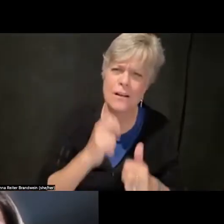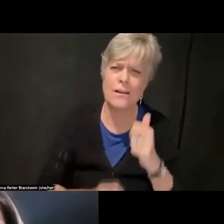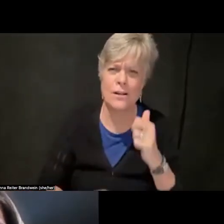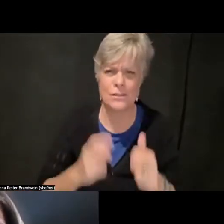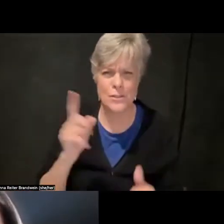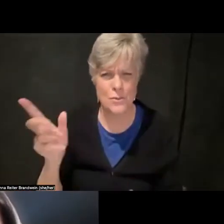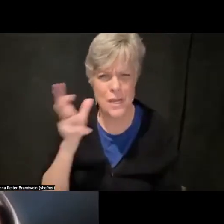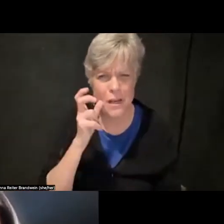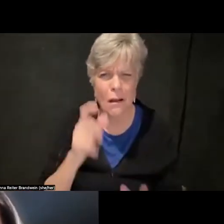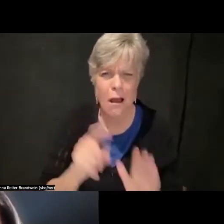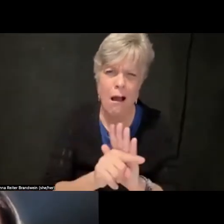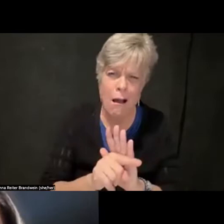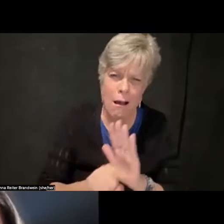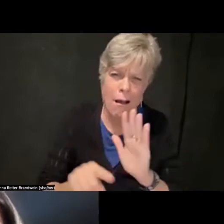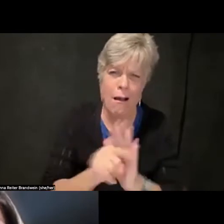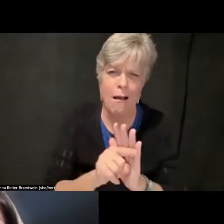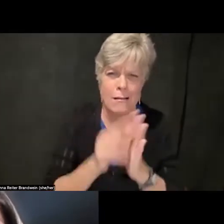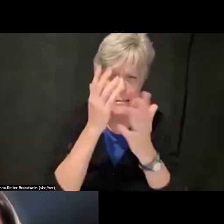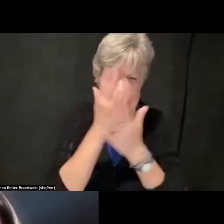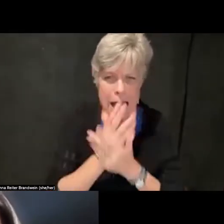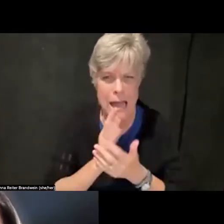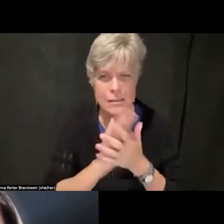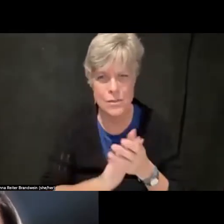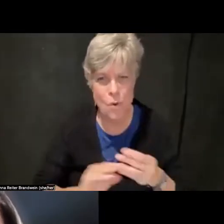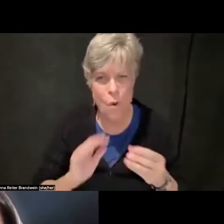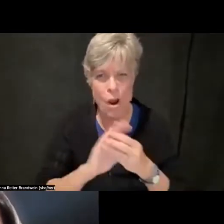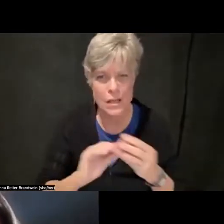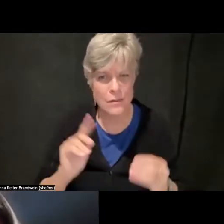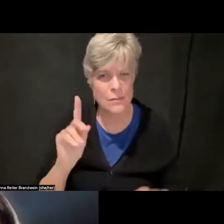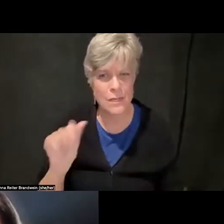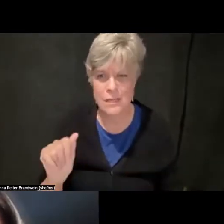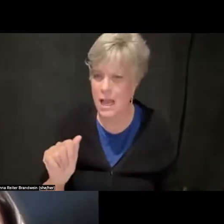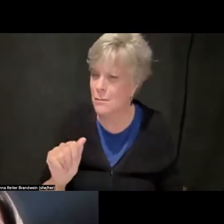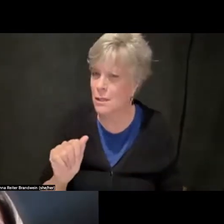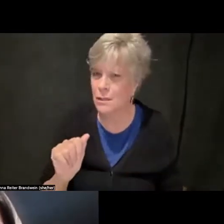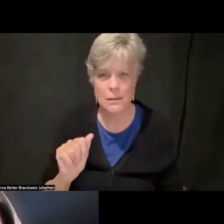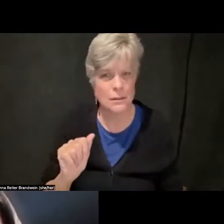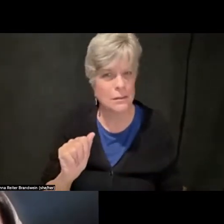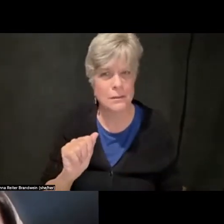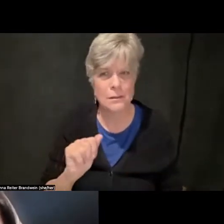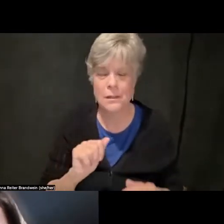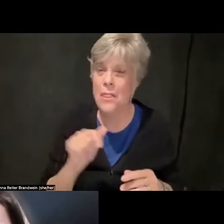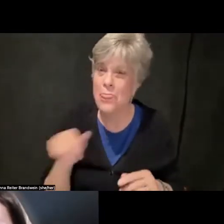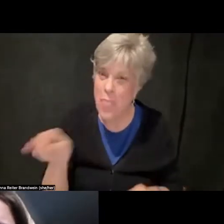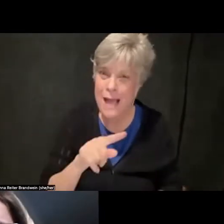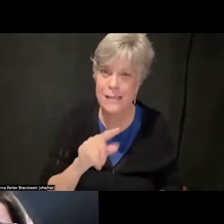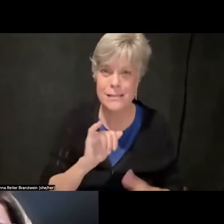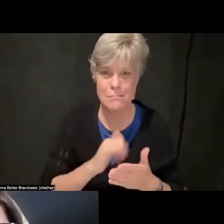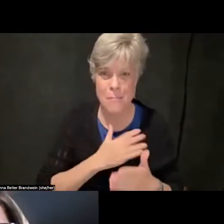And I found that to be one of the biggest barriers to doing this work where I had to really separate.